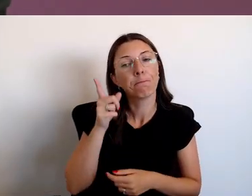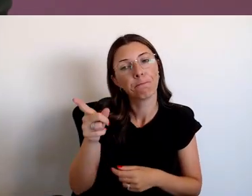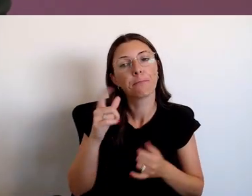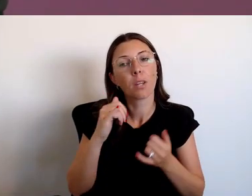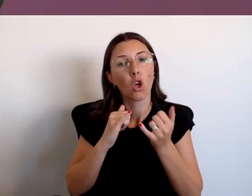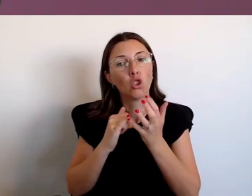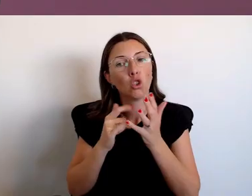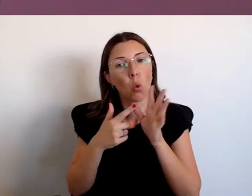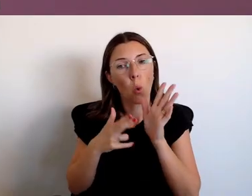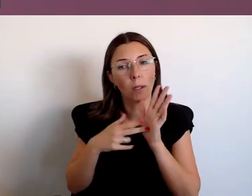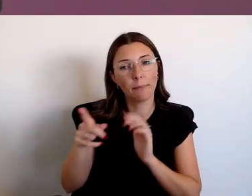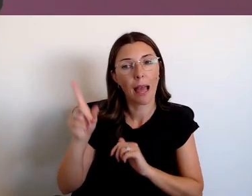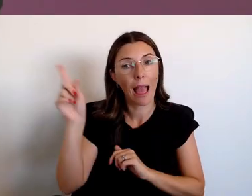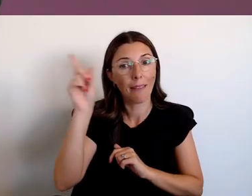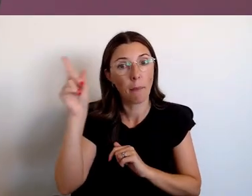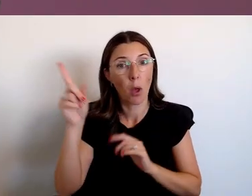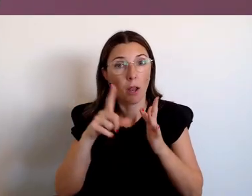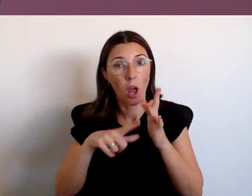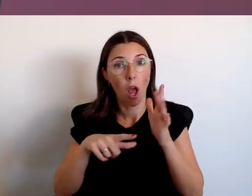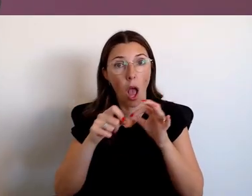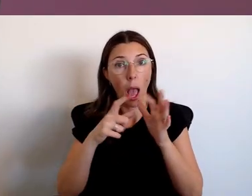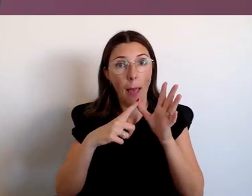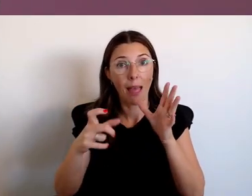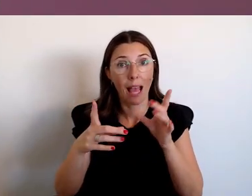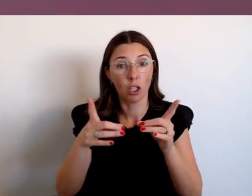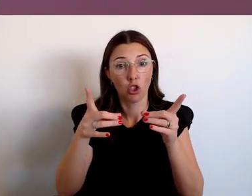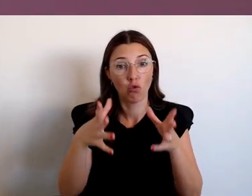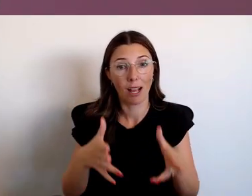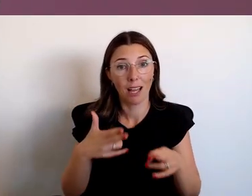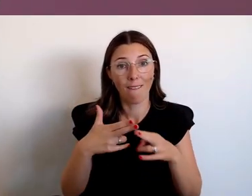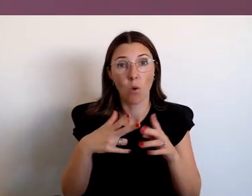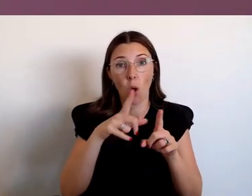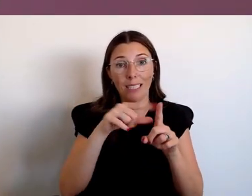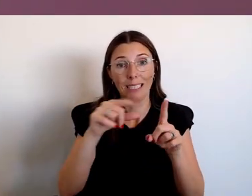Sean is currently IBAC's Director of Digital Forensics